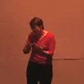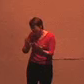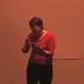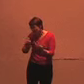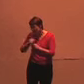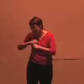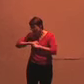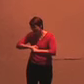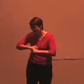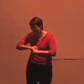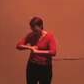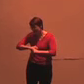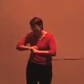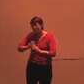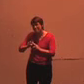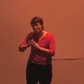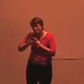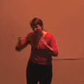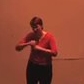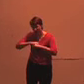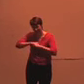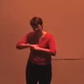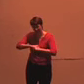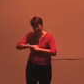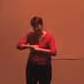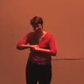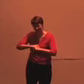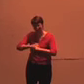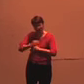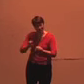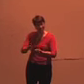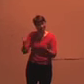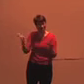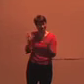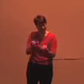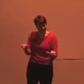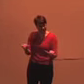Openness and well-protected feelings are existing together.